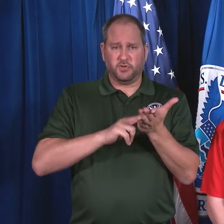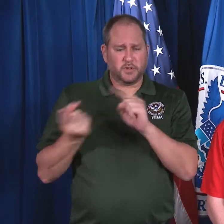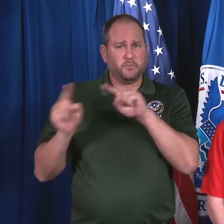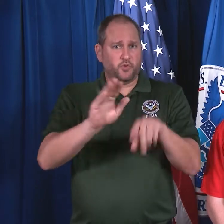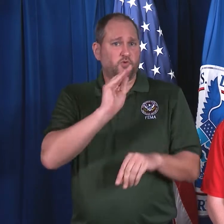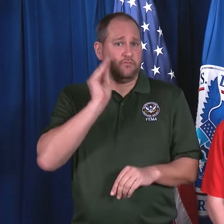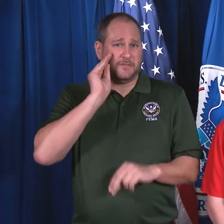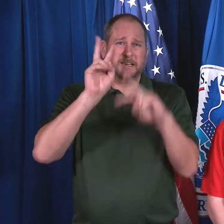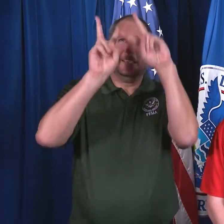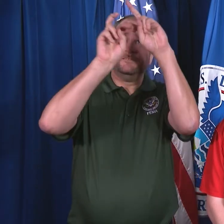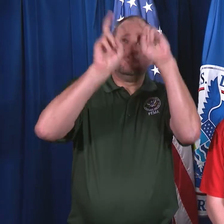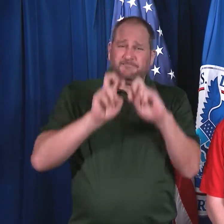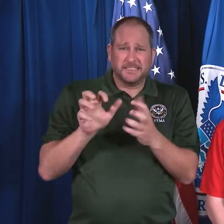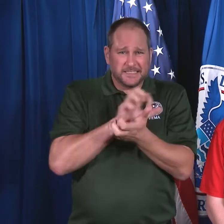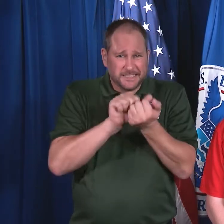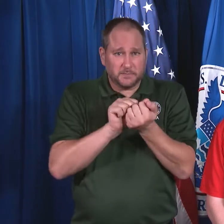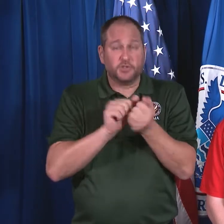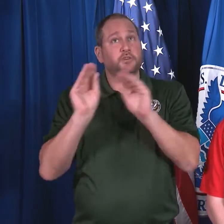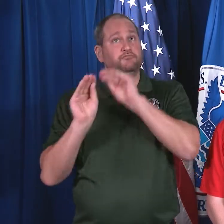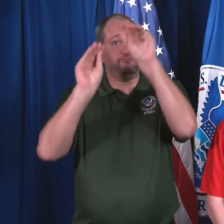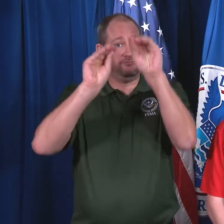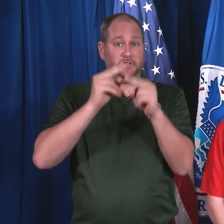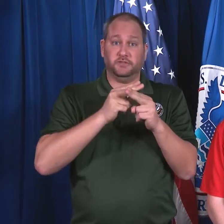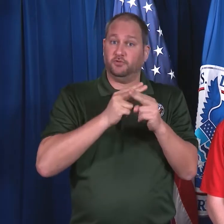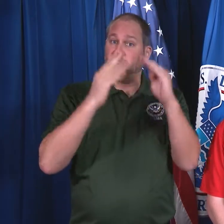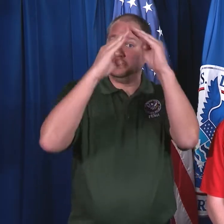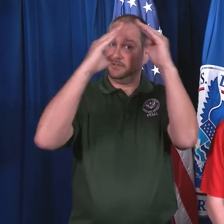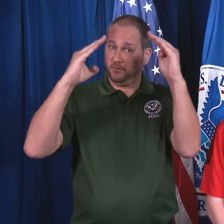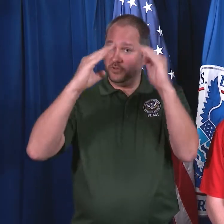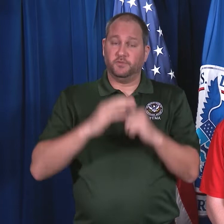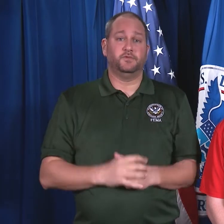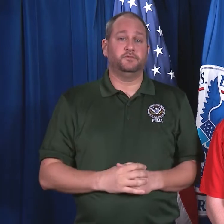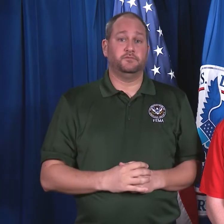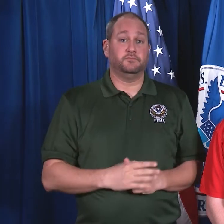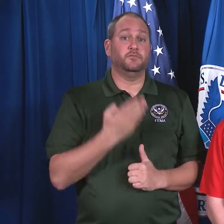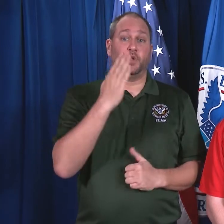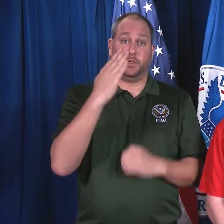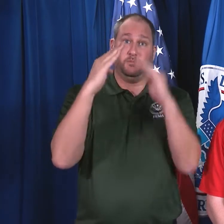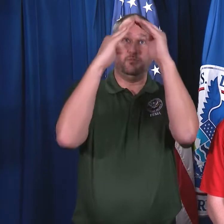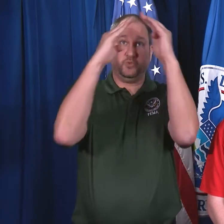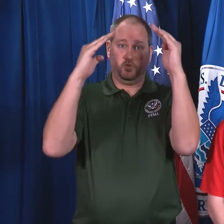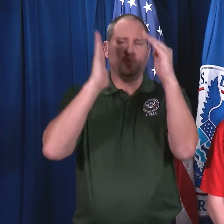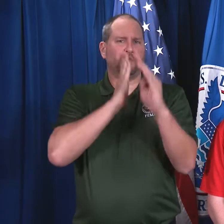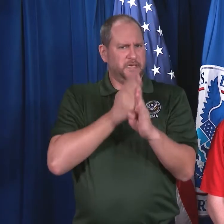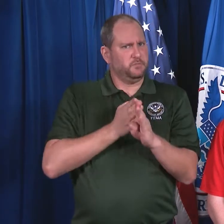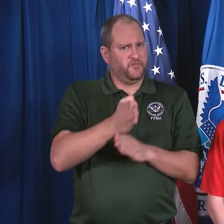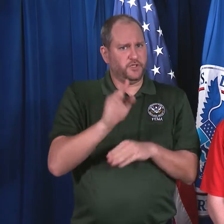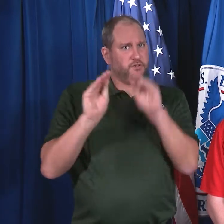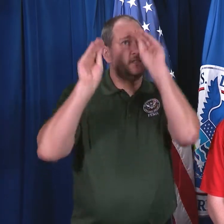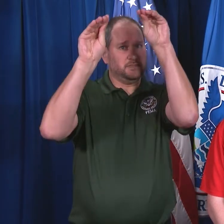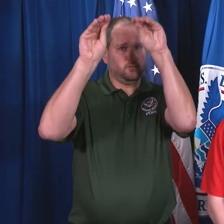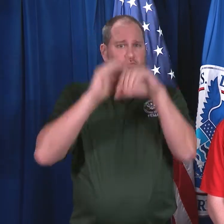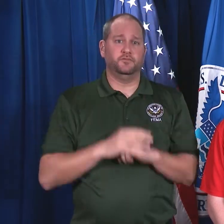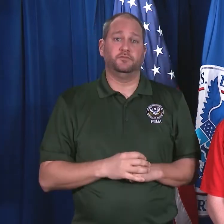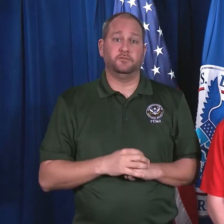can come to your property, assess the damage, and install a temporary roof. The Blue Roof will be professionally installed.